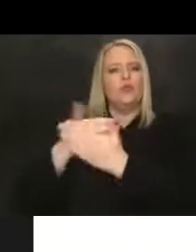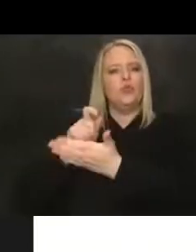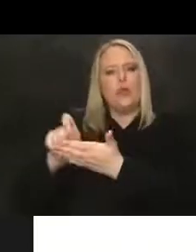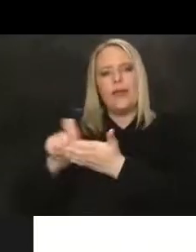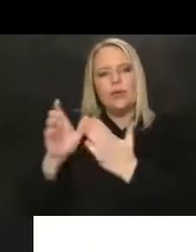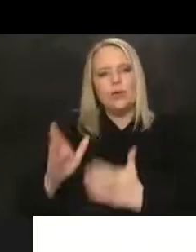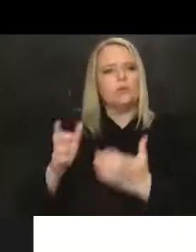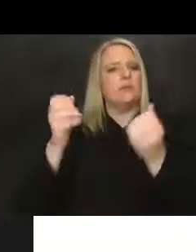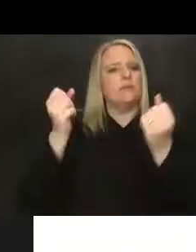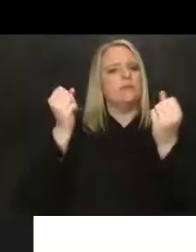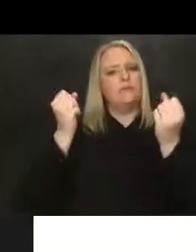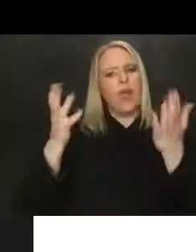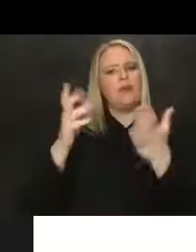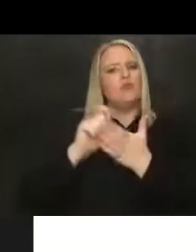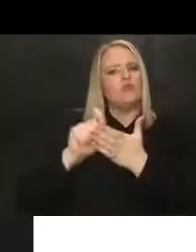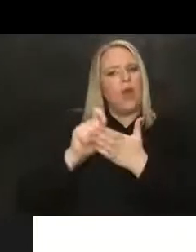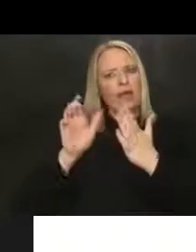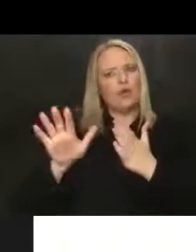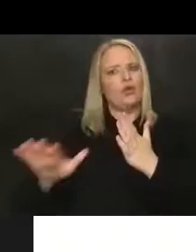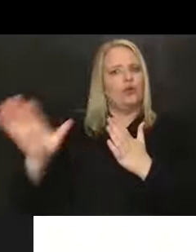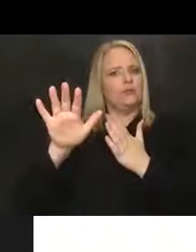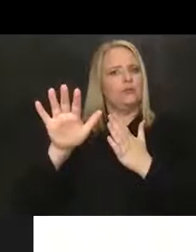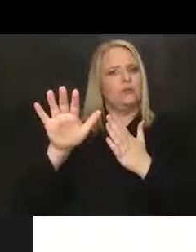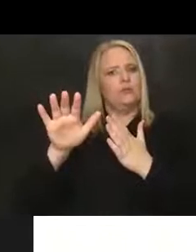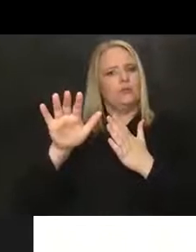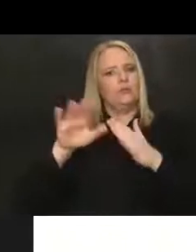so there were a lot of playwrights around the area that were coming in for fellowships, and